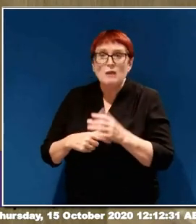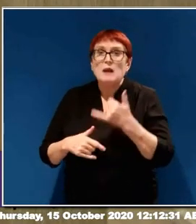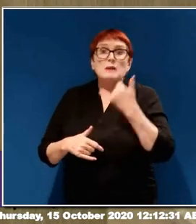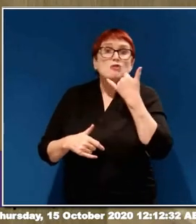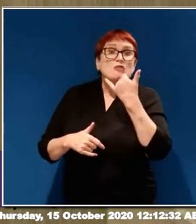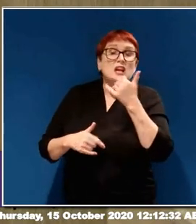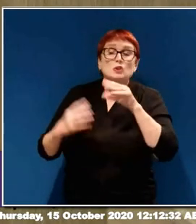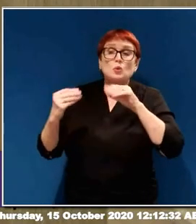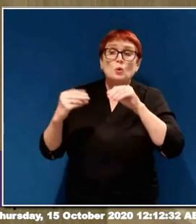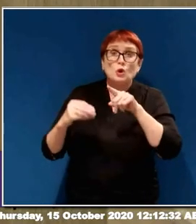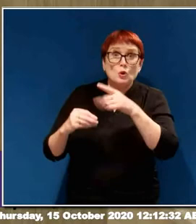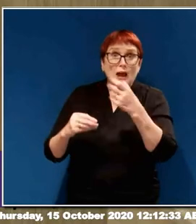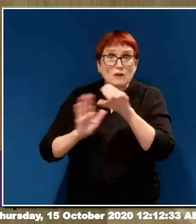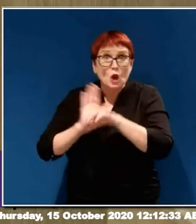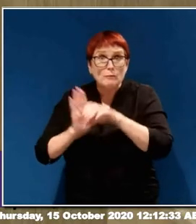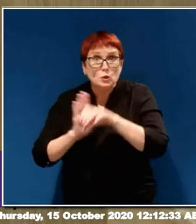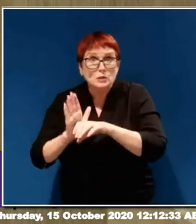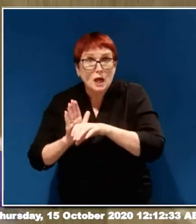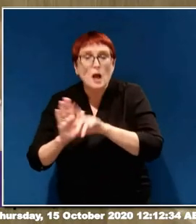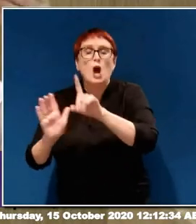I say "OK, let's do this together."